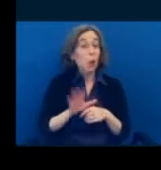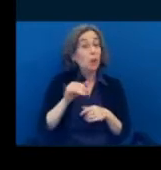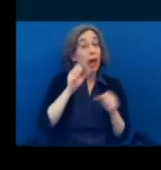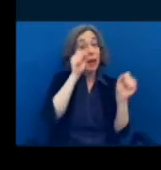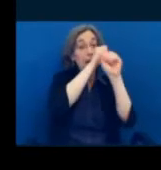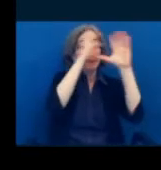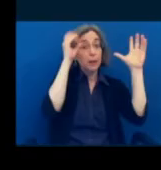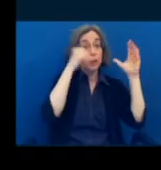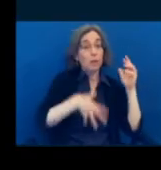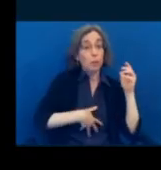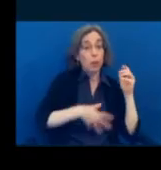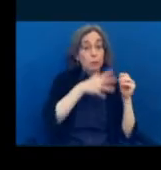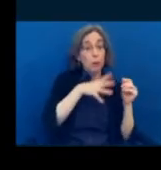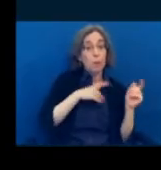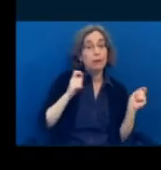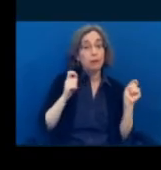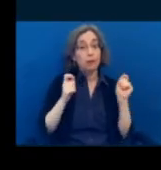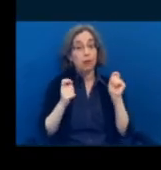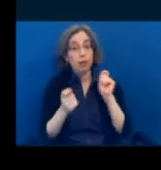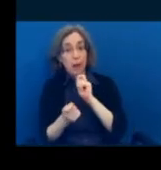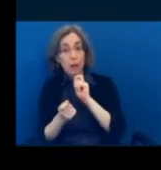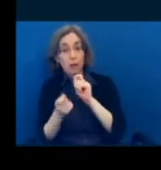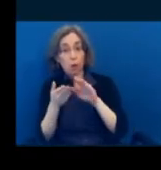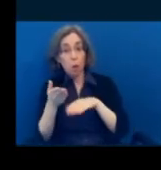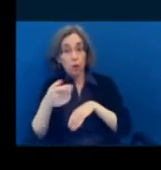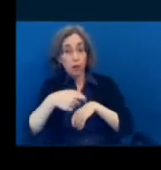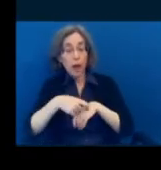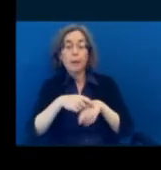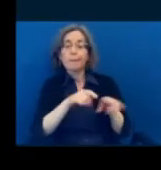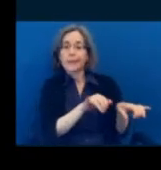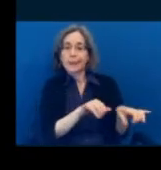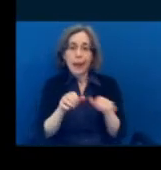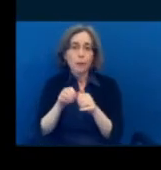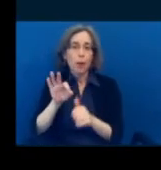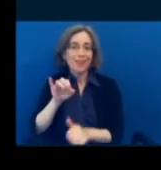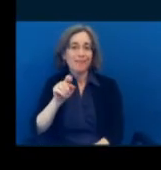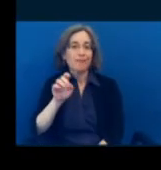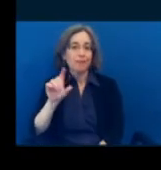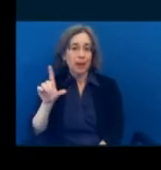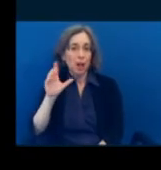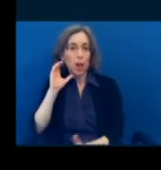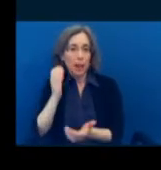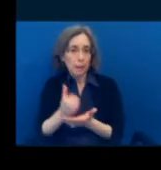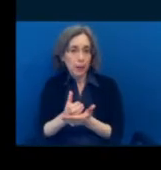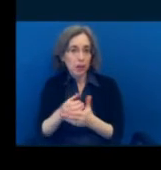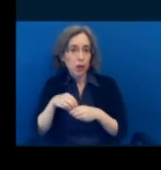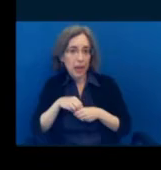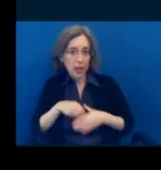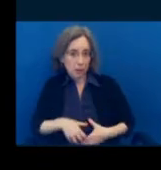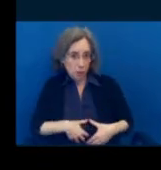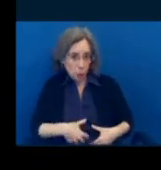TIME, TECHNOLOGY AND WORLD VIEWS SO AS THE FETAL IMAGE IN UTERO,